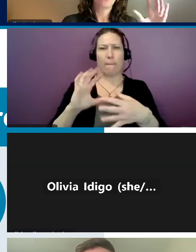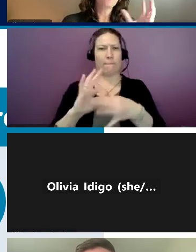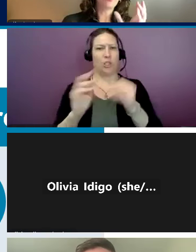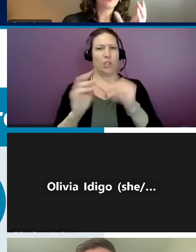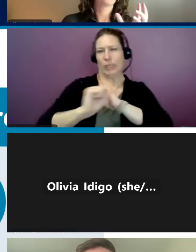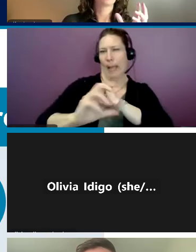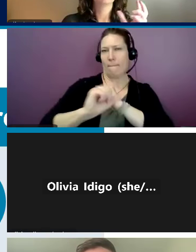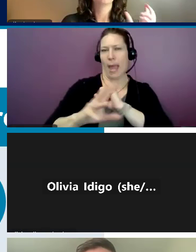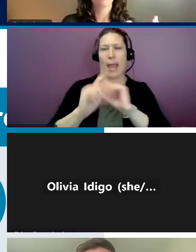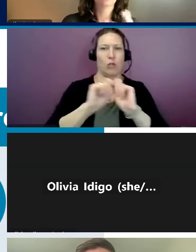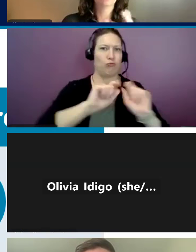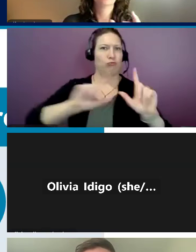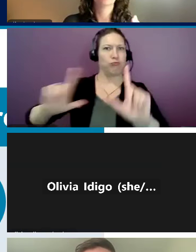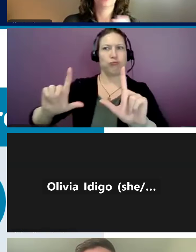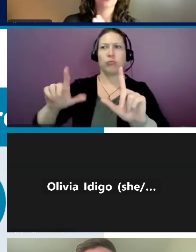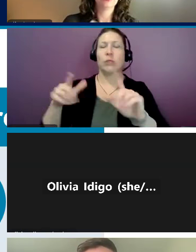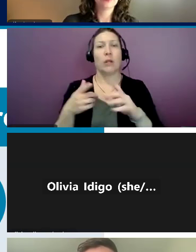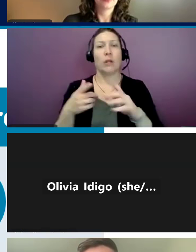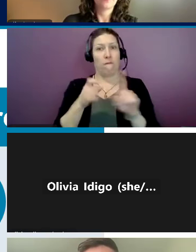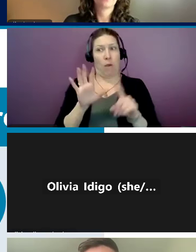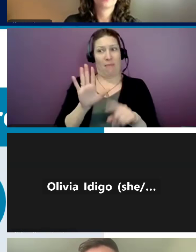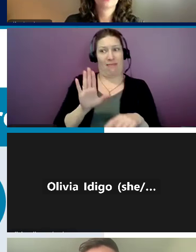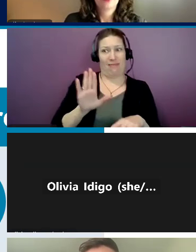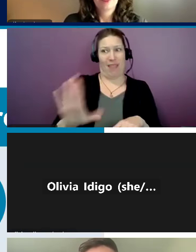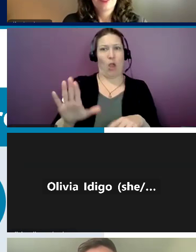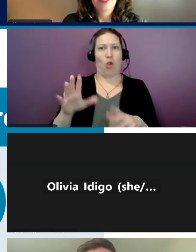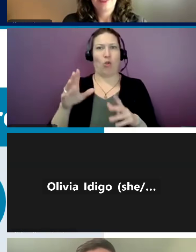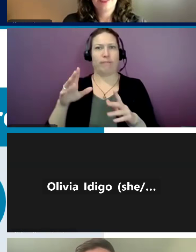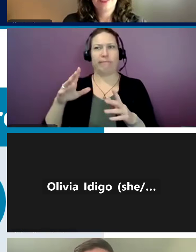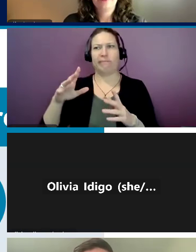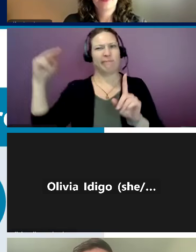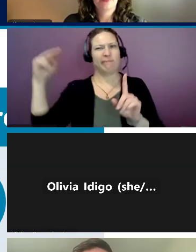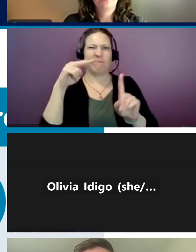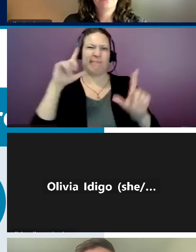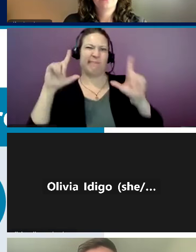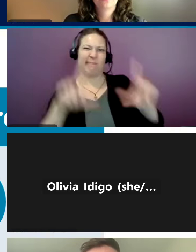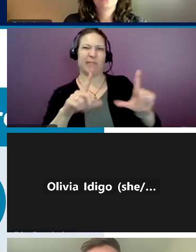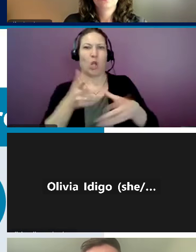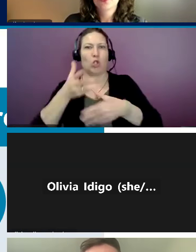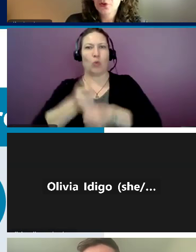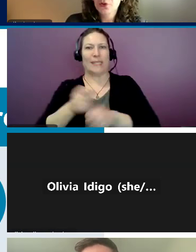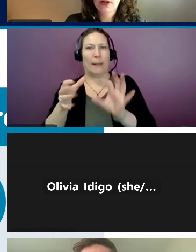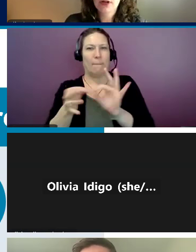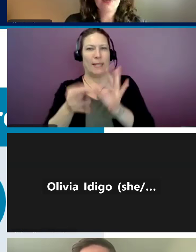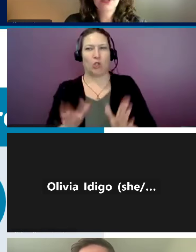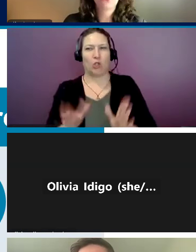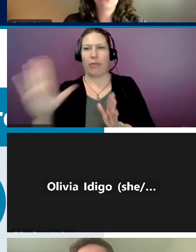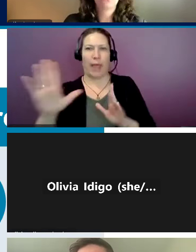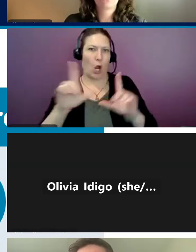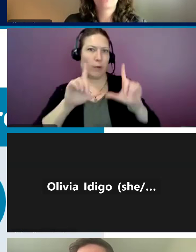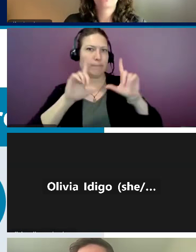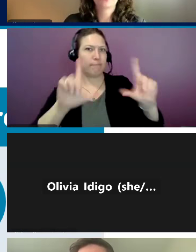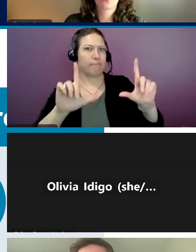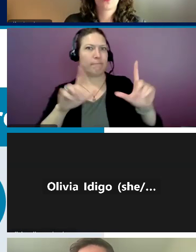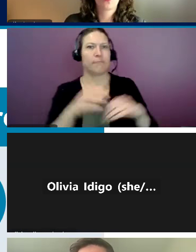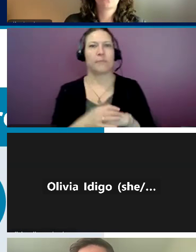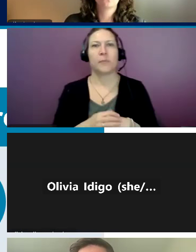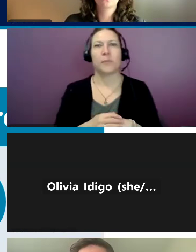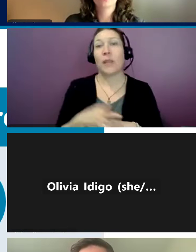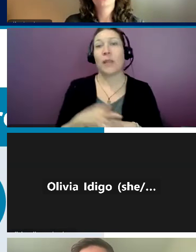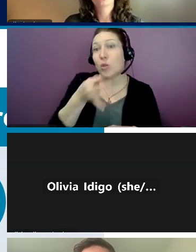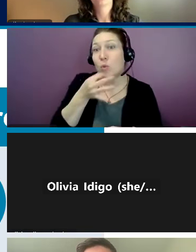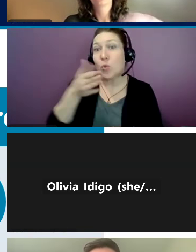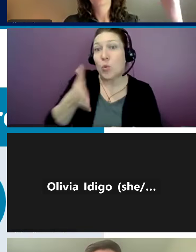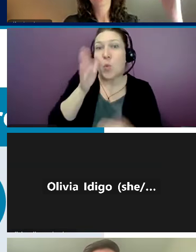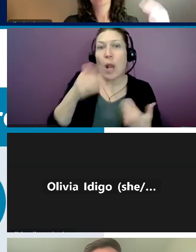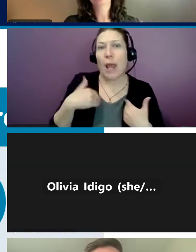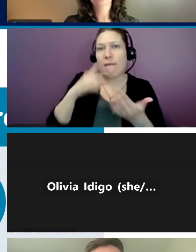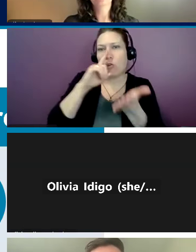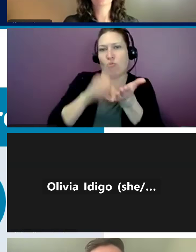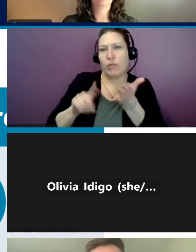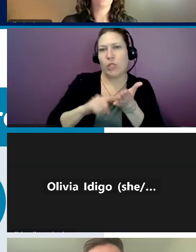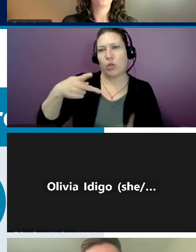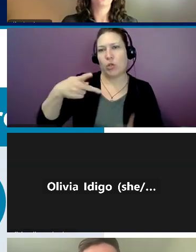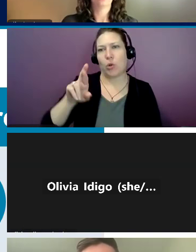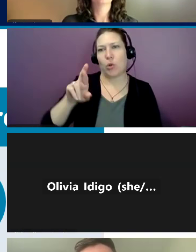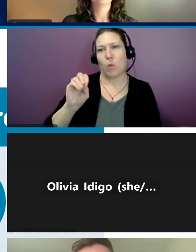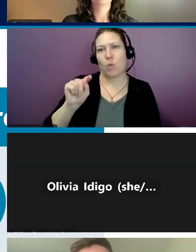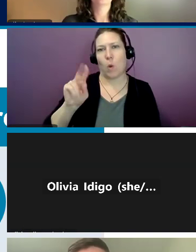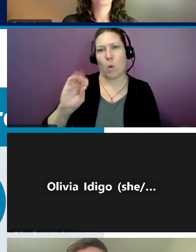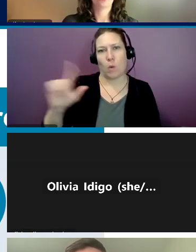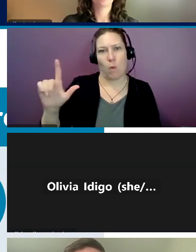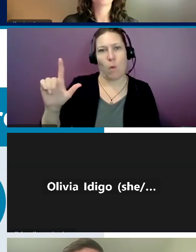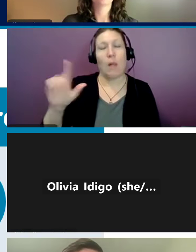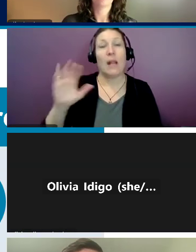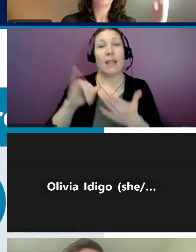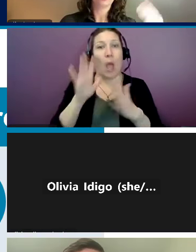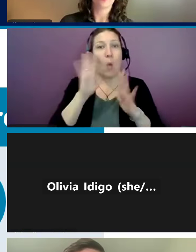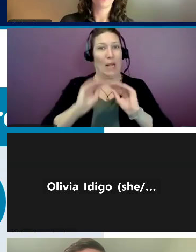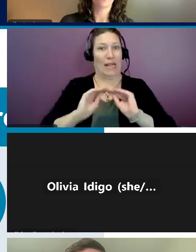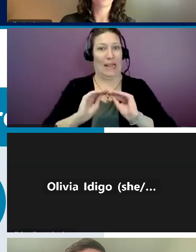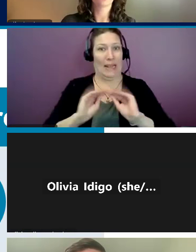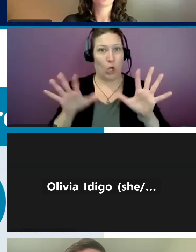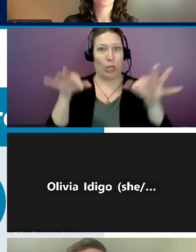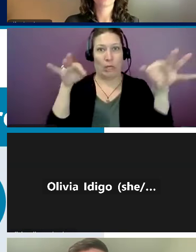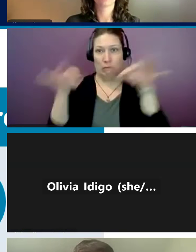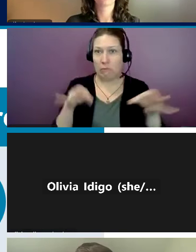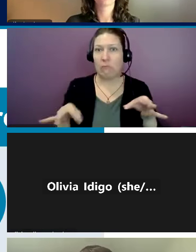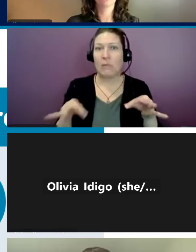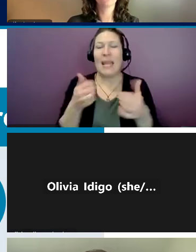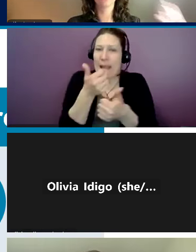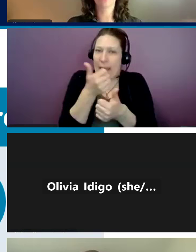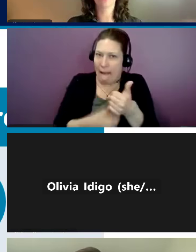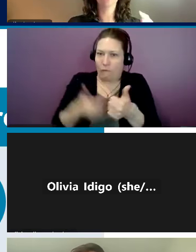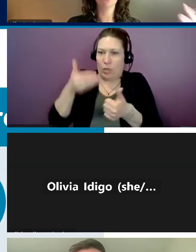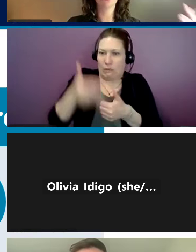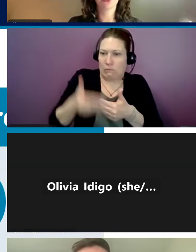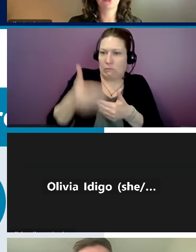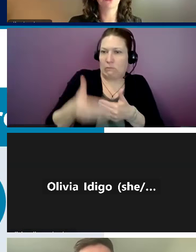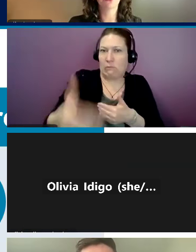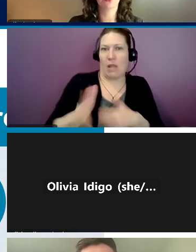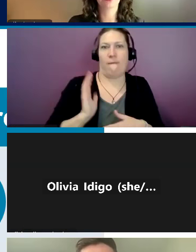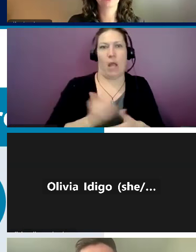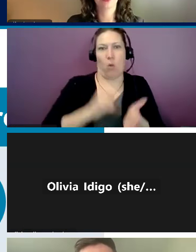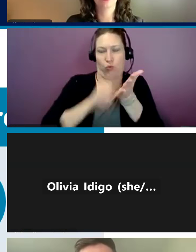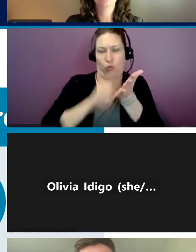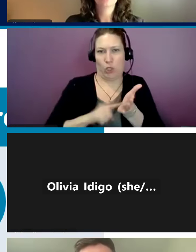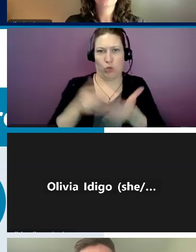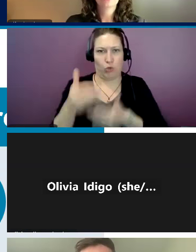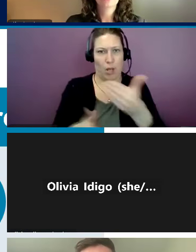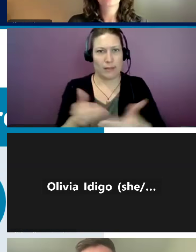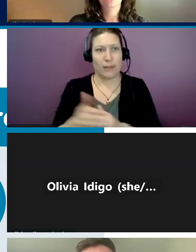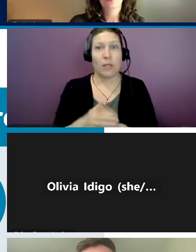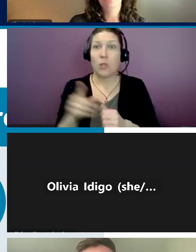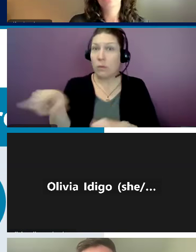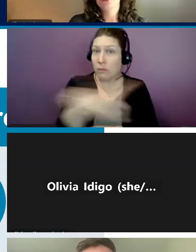from that trusted messenger lens. And then soon coming soon, we will have a research protocol which very clearly outlines and defines every step of the research process. For any of any researchers who are joining us today,